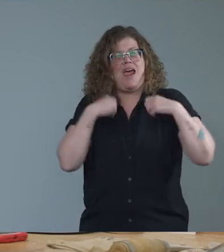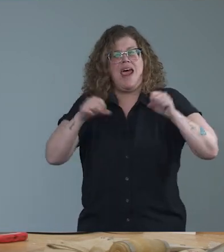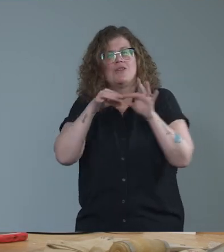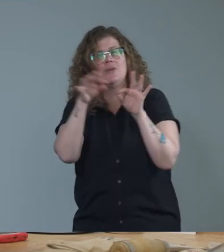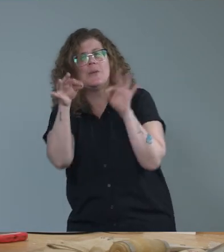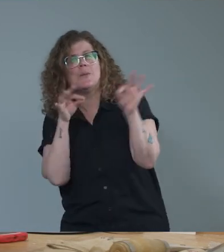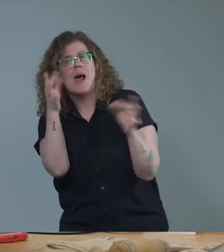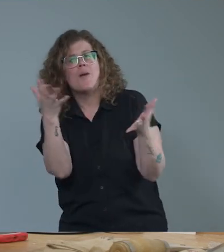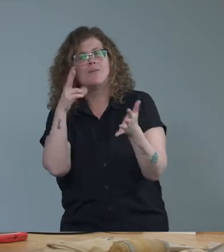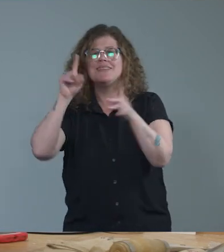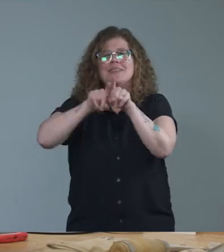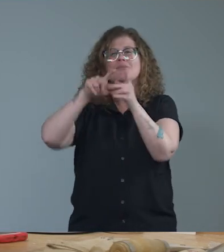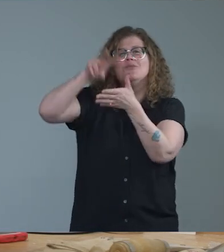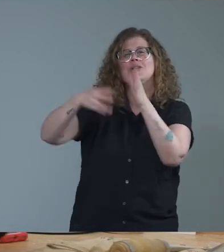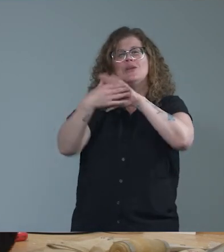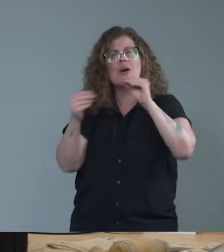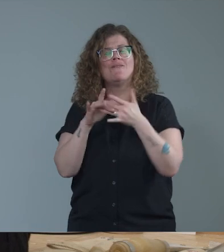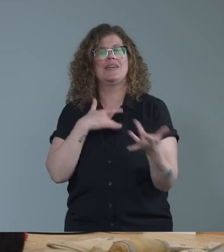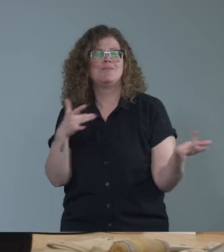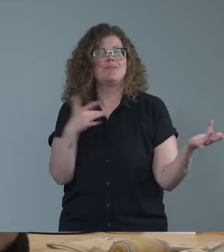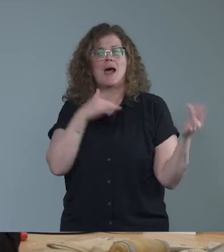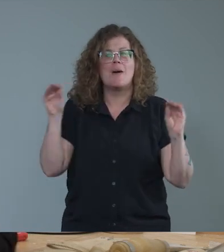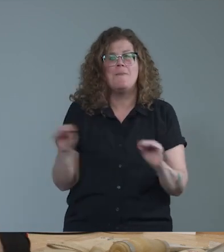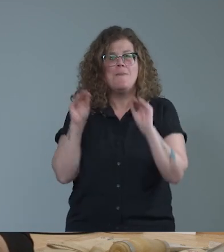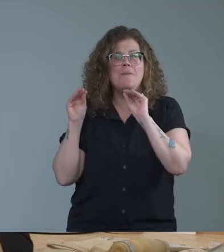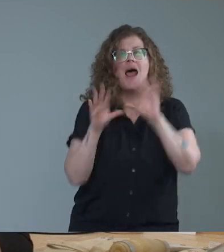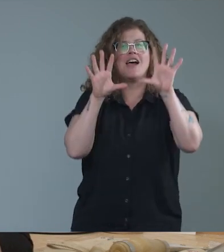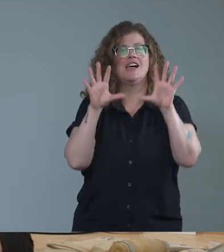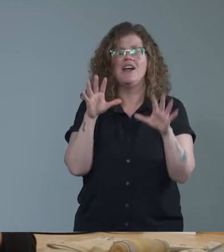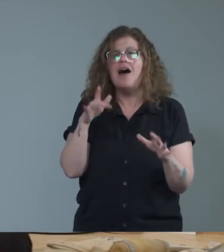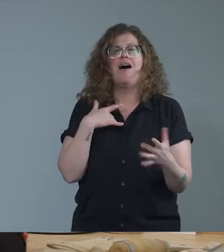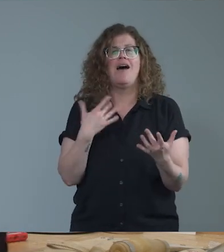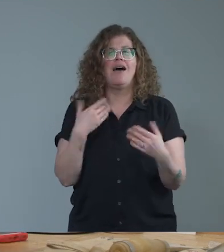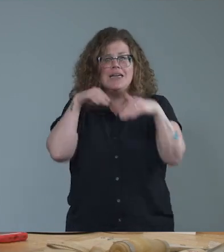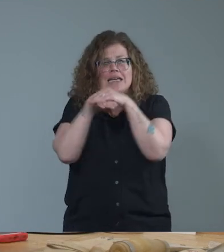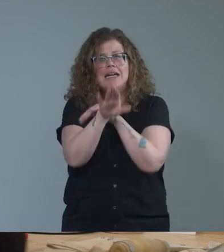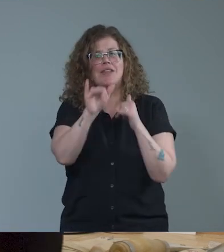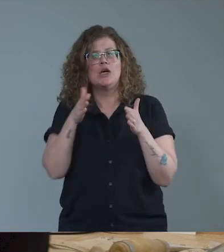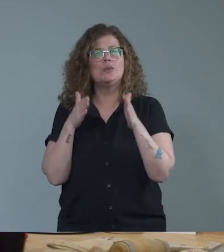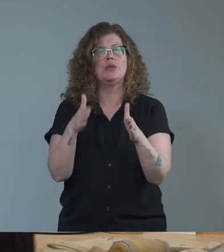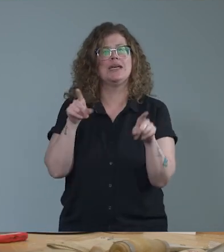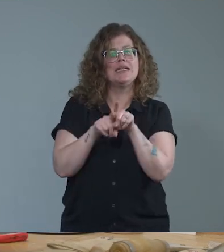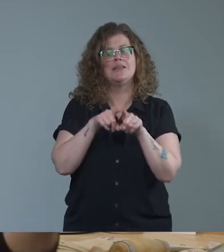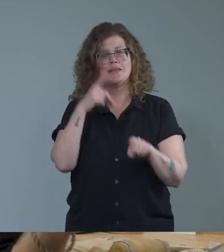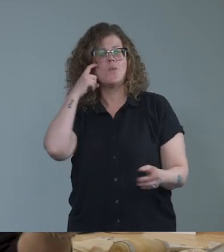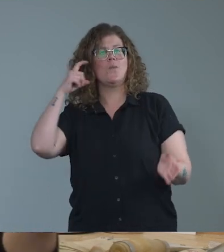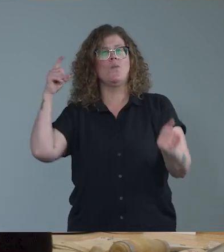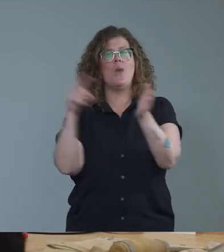You know, you've got these buildings. And how can I weave that into a narrative so that you create, you know, magic for somebody